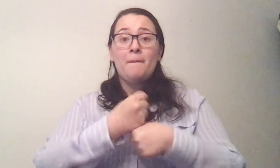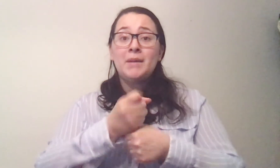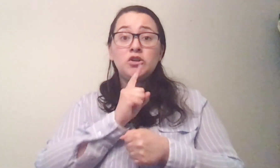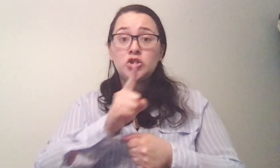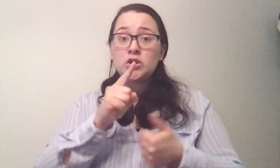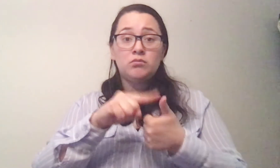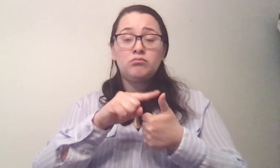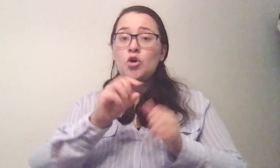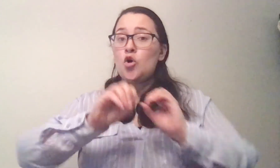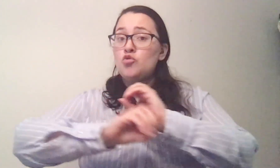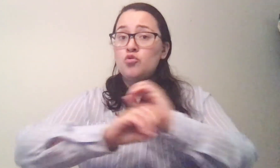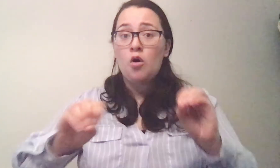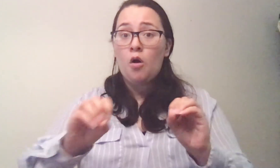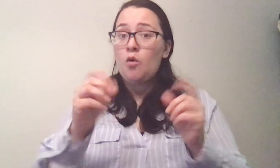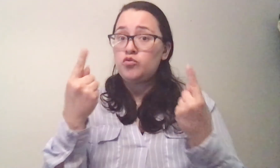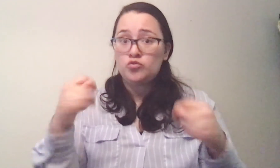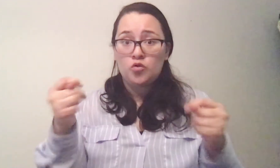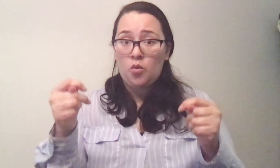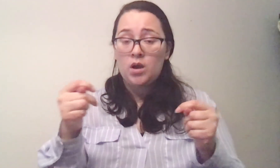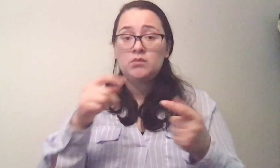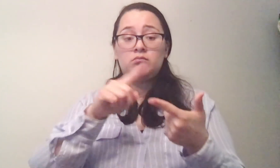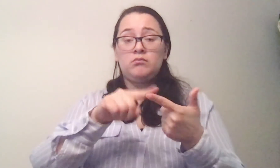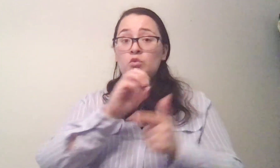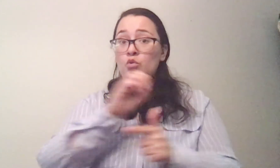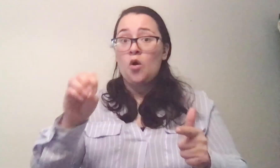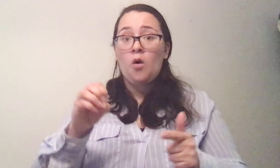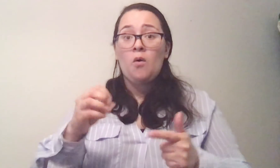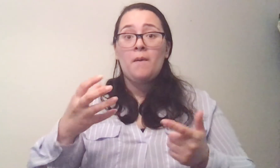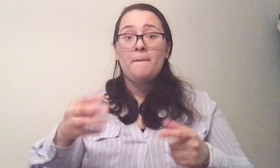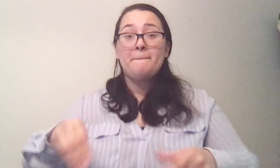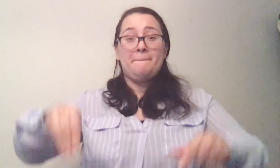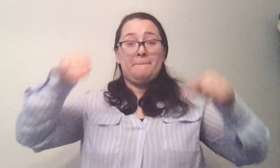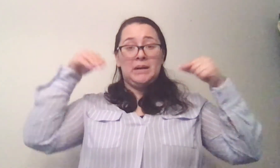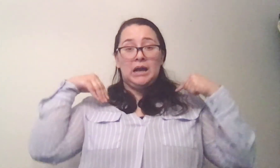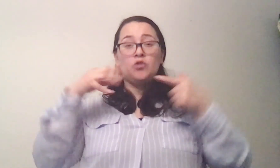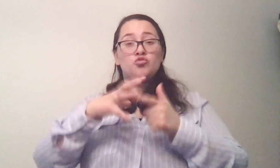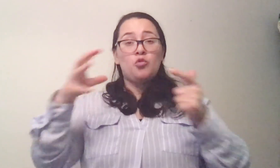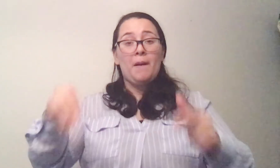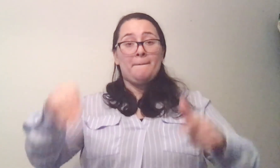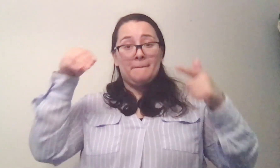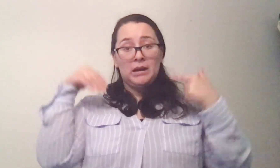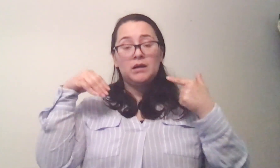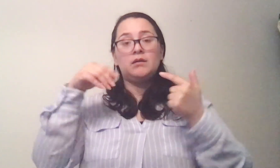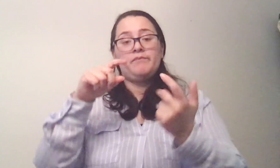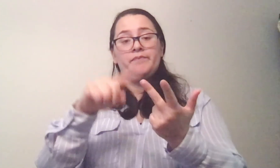Make sure there are no toys, no big blankets,